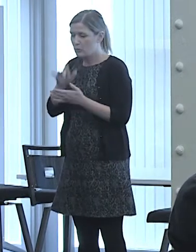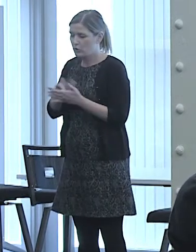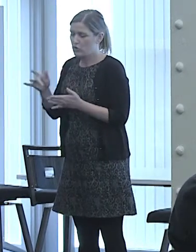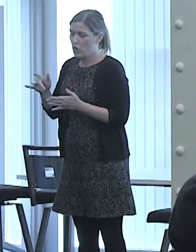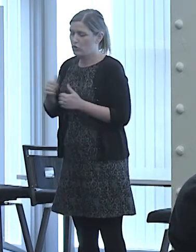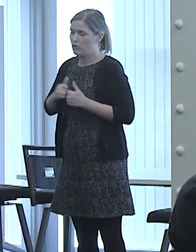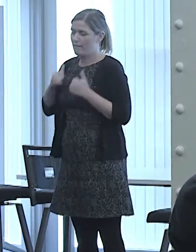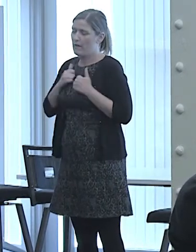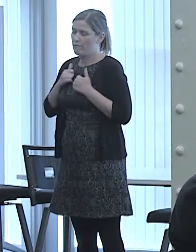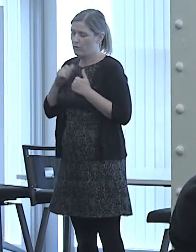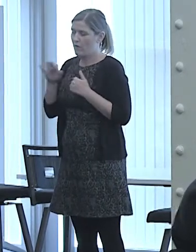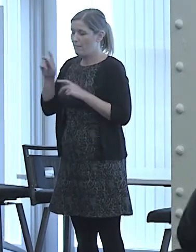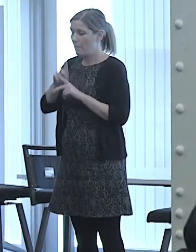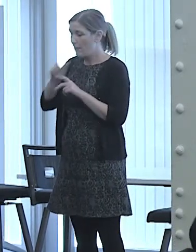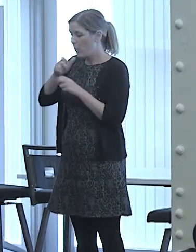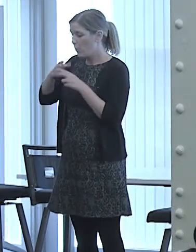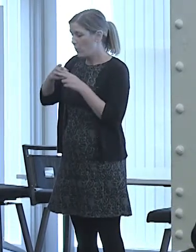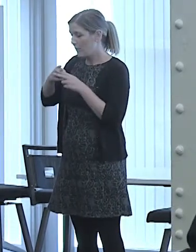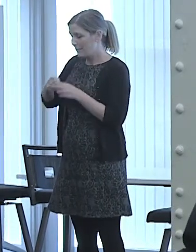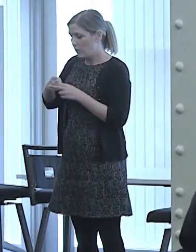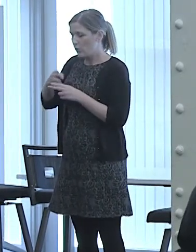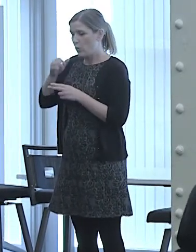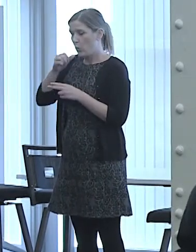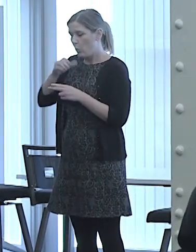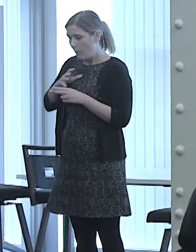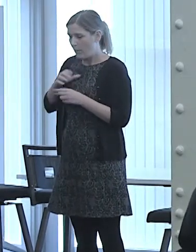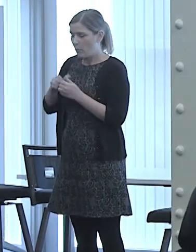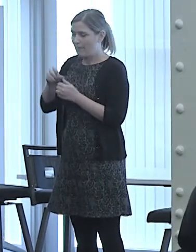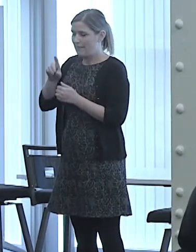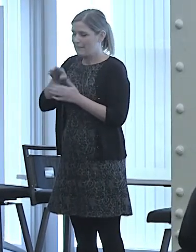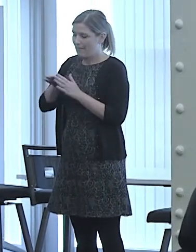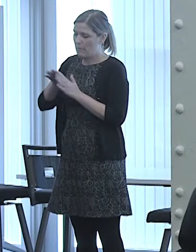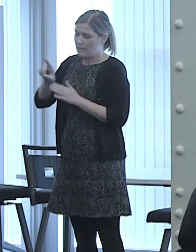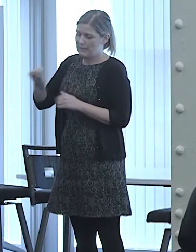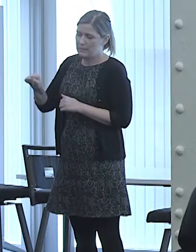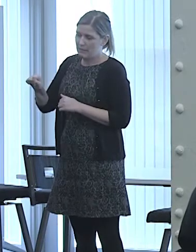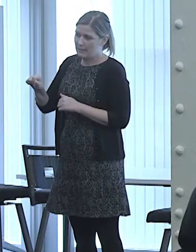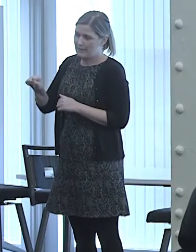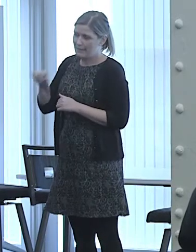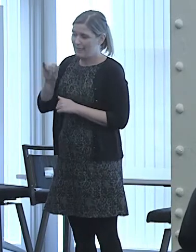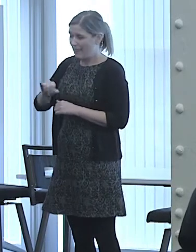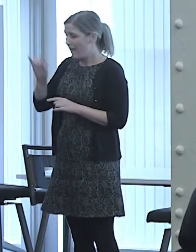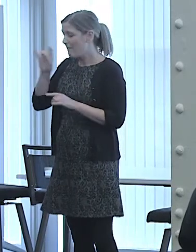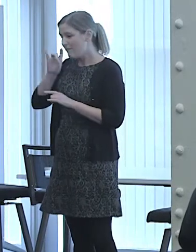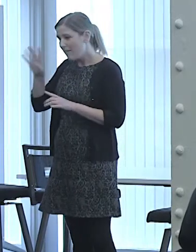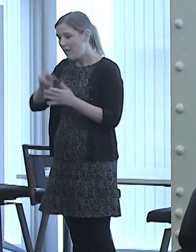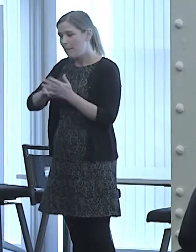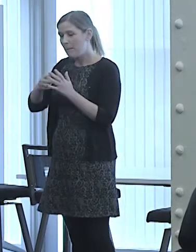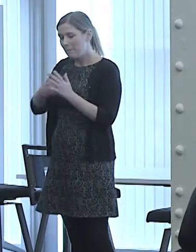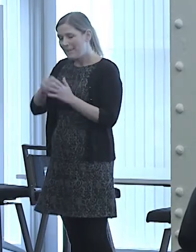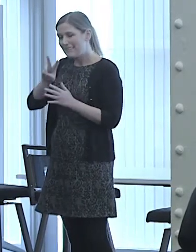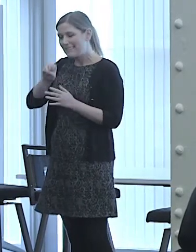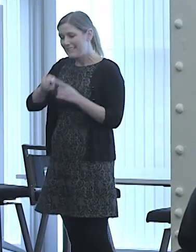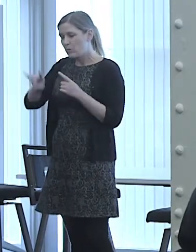of people considered women with developmental disabilities. This is the violence that means that 60 to 80%